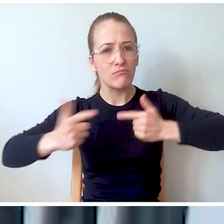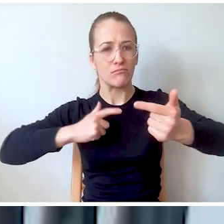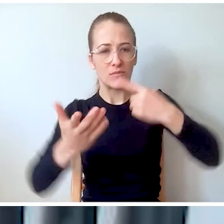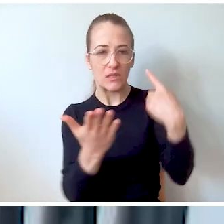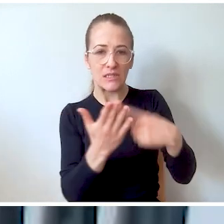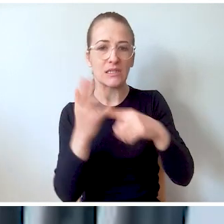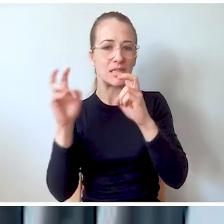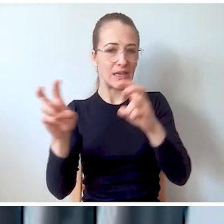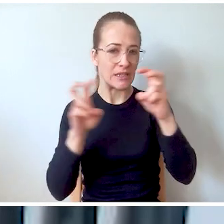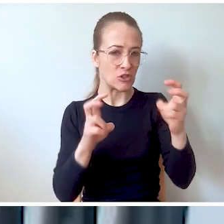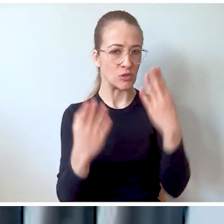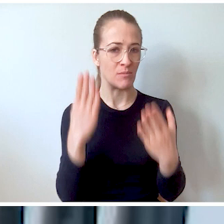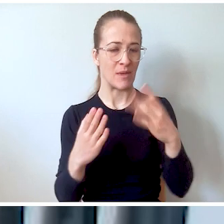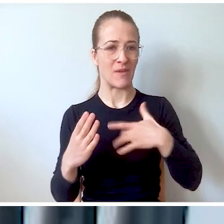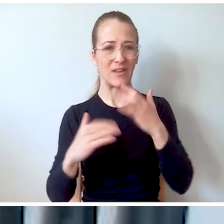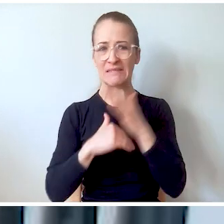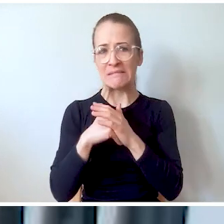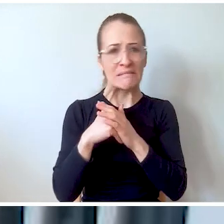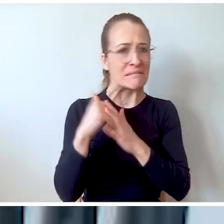that maybe they felt uncomfortable talking about,